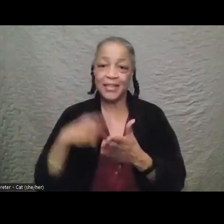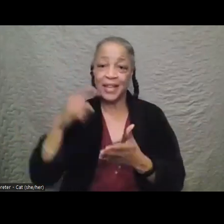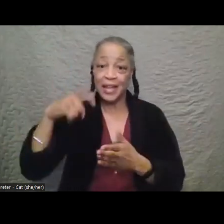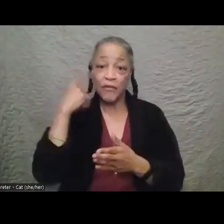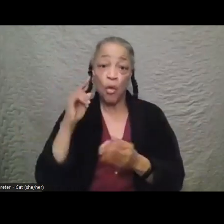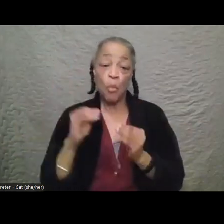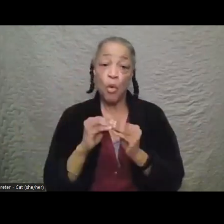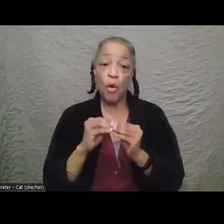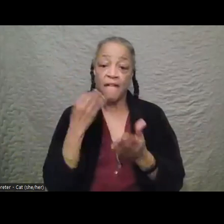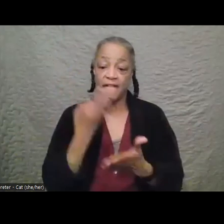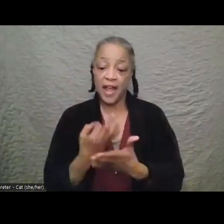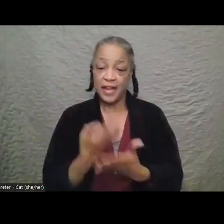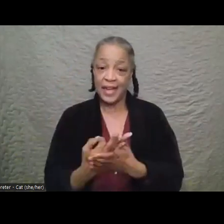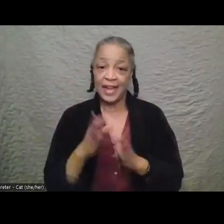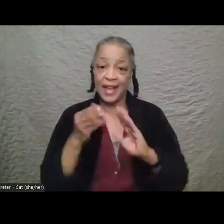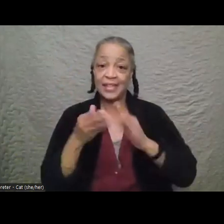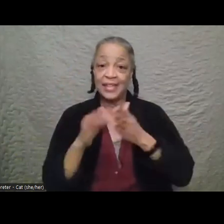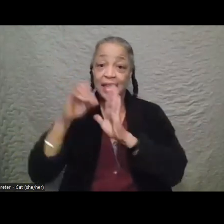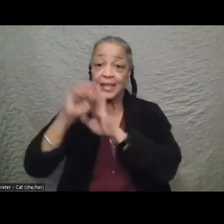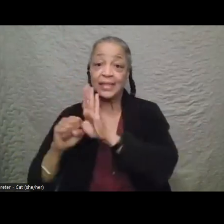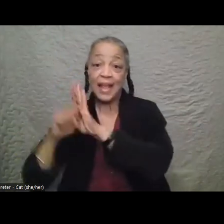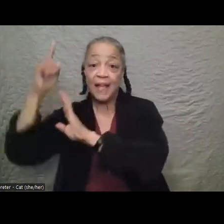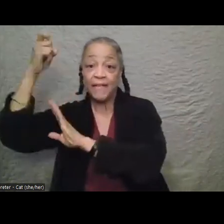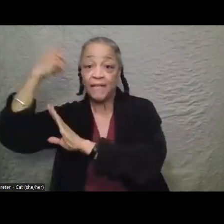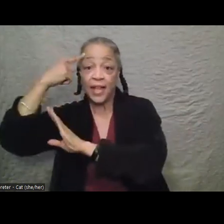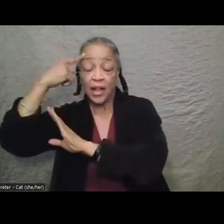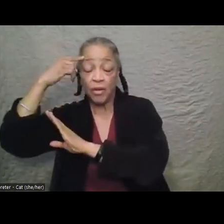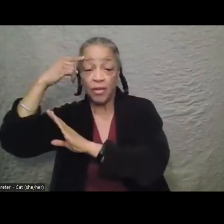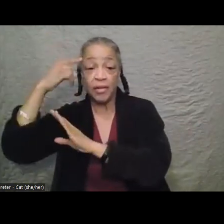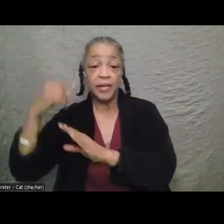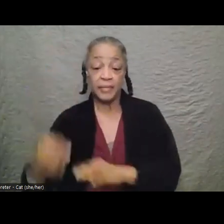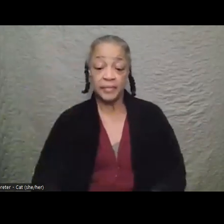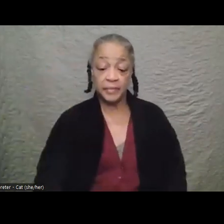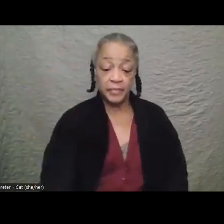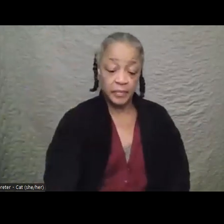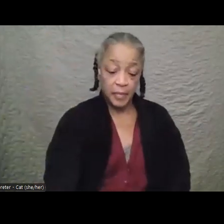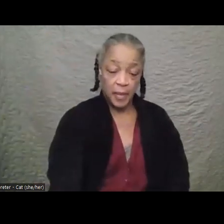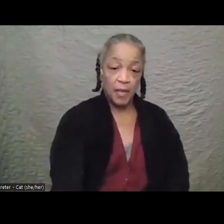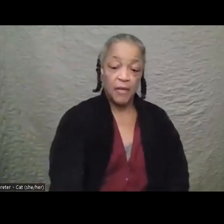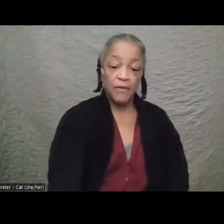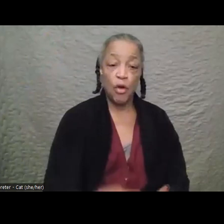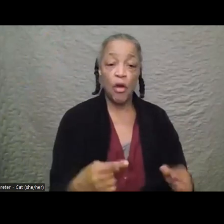funding at the city, state and federal level for deeply affordable housing, rental subsidies,